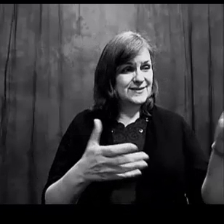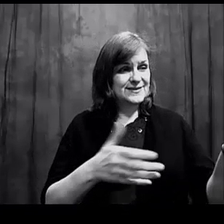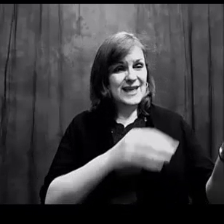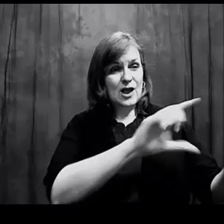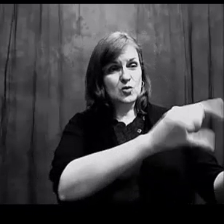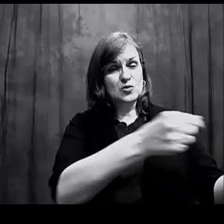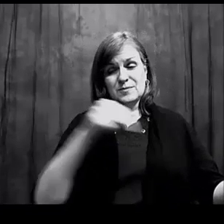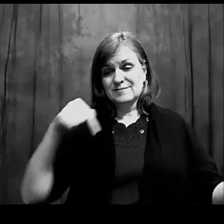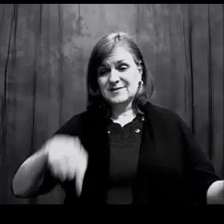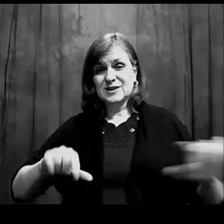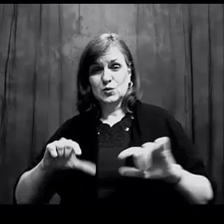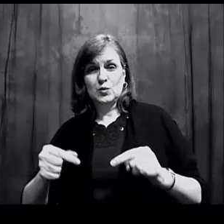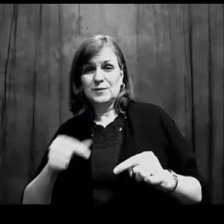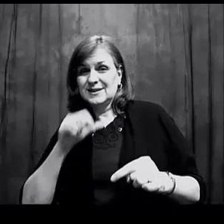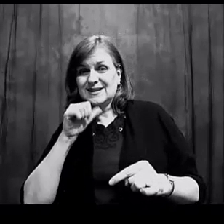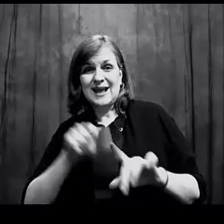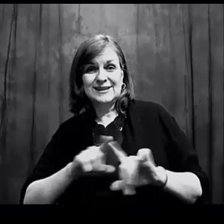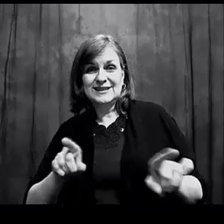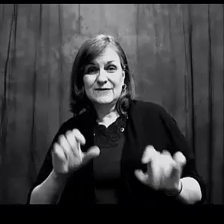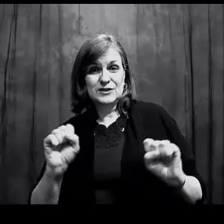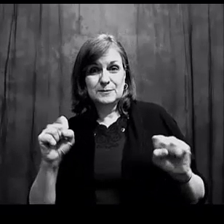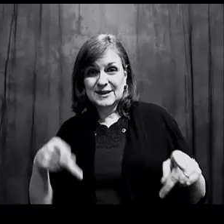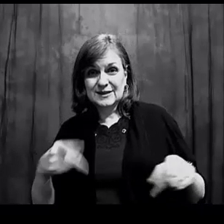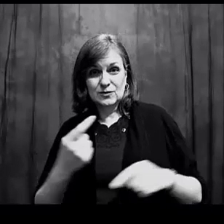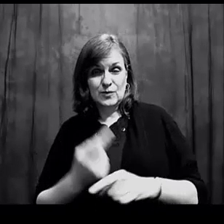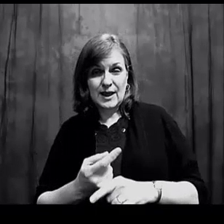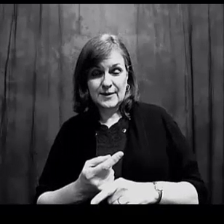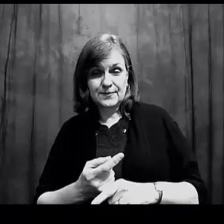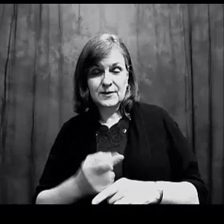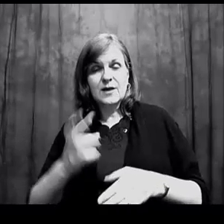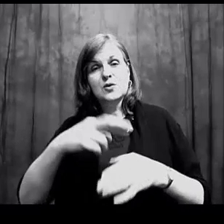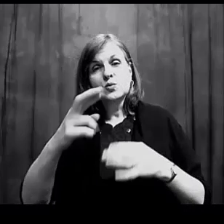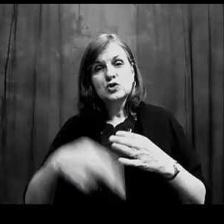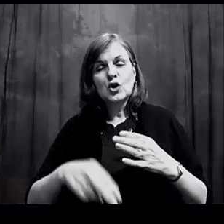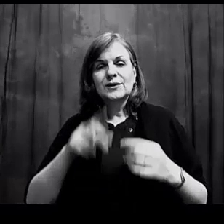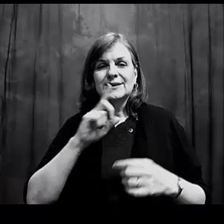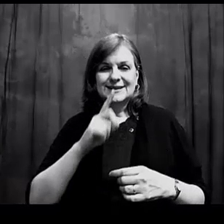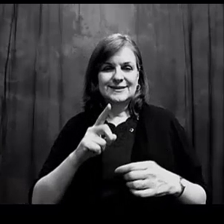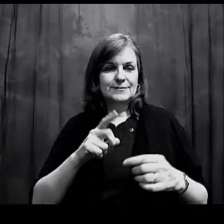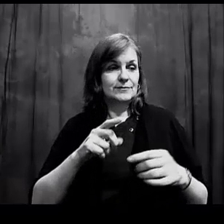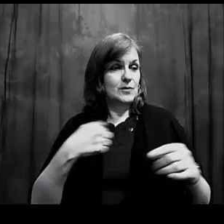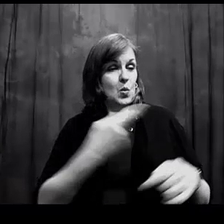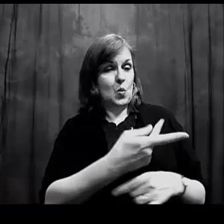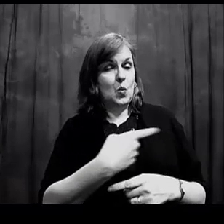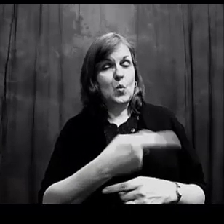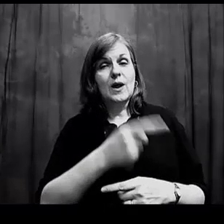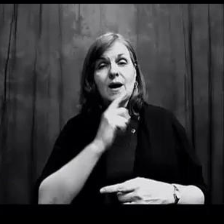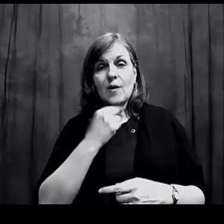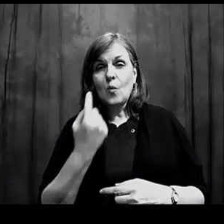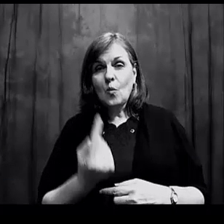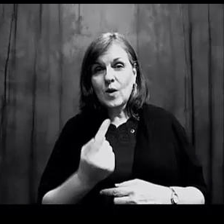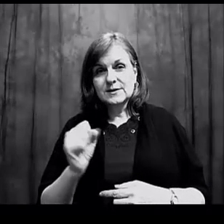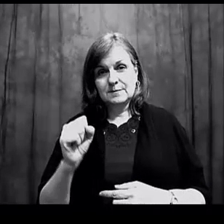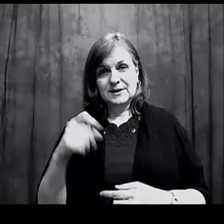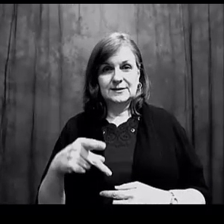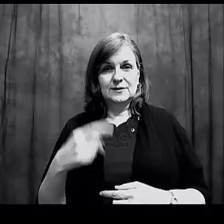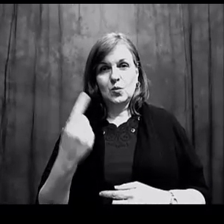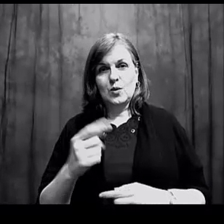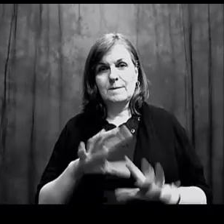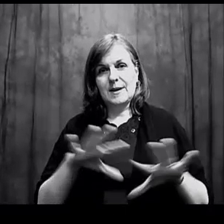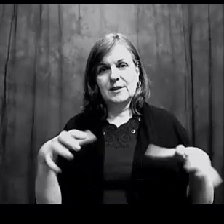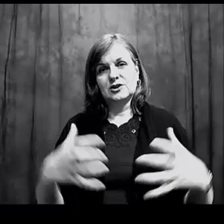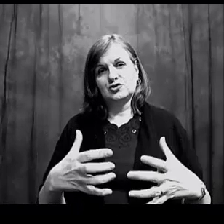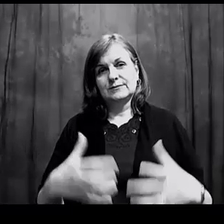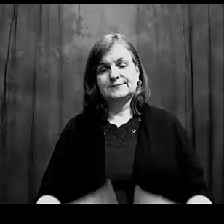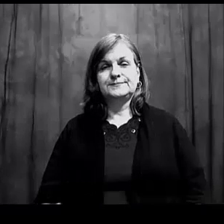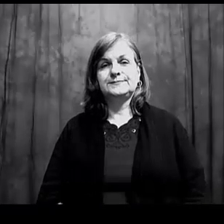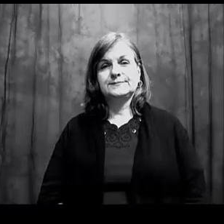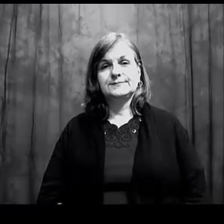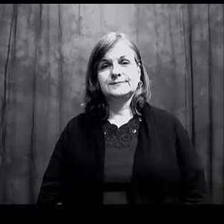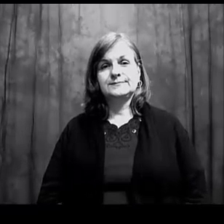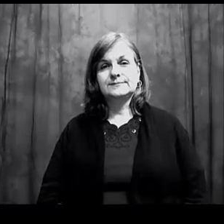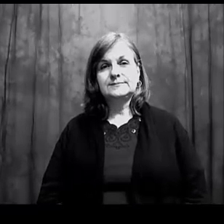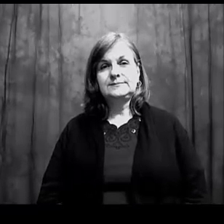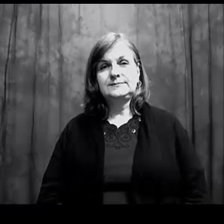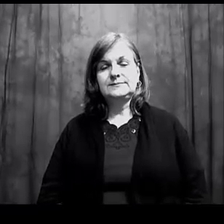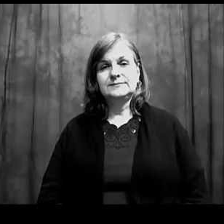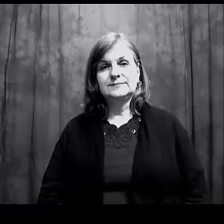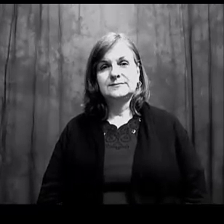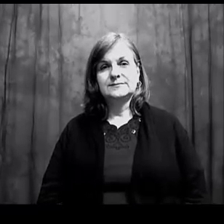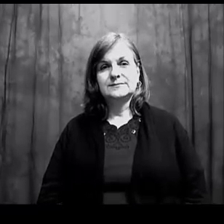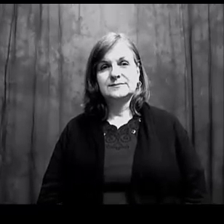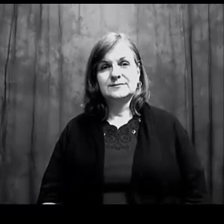really you're not looking at two different species right -- so the result is it stays one population or one species